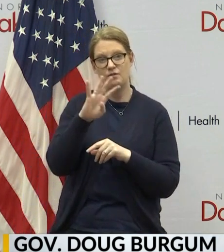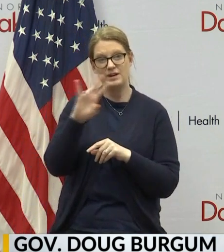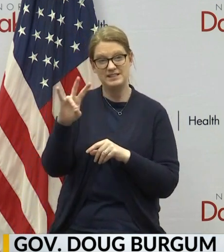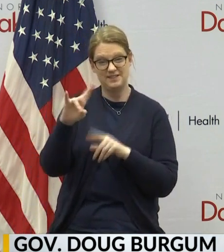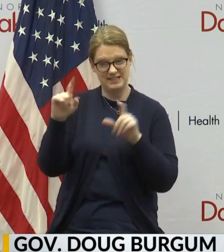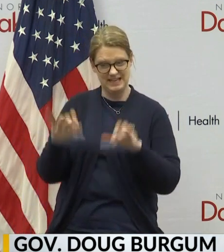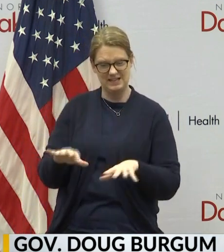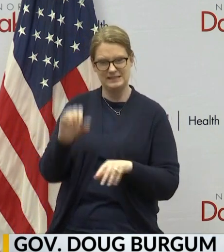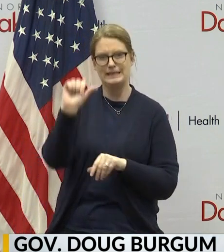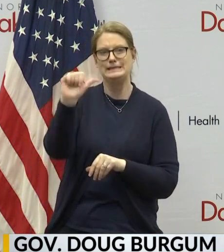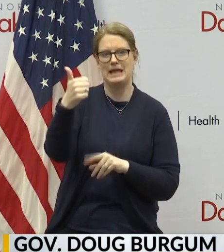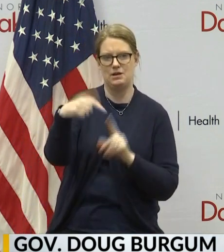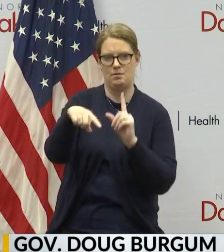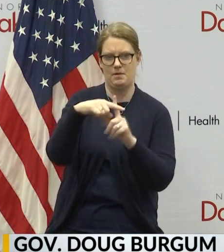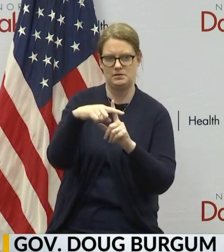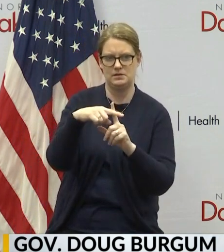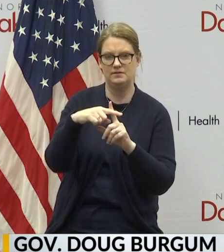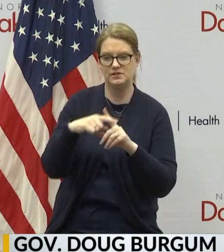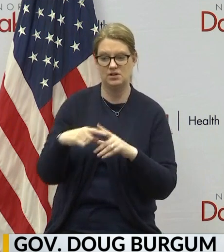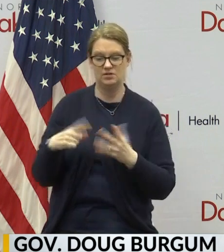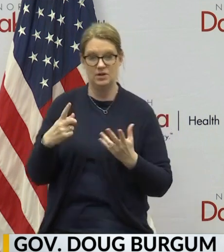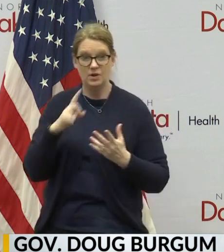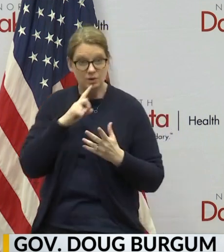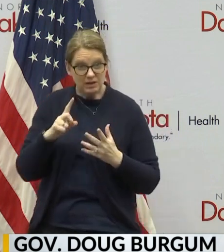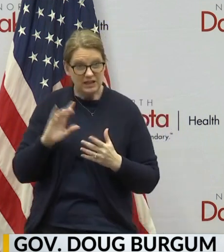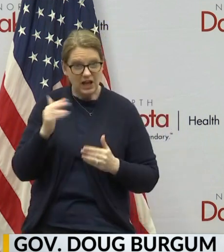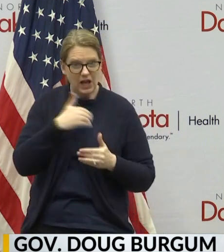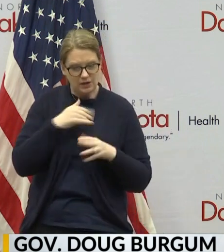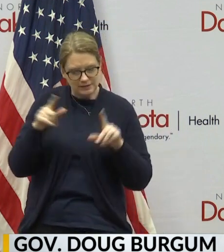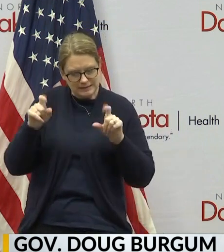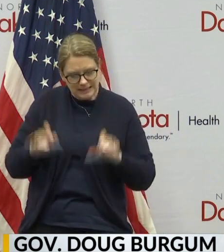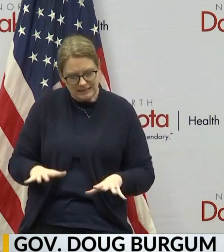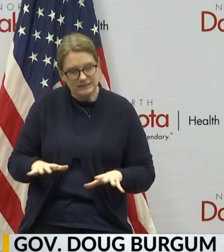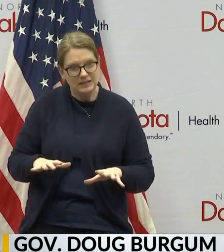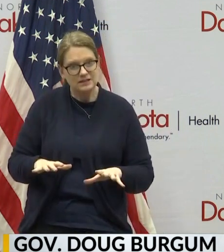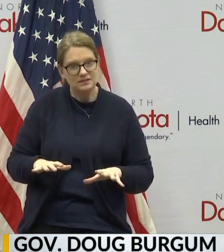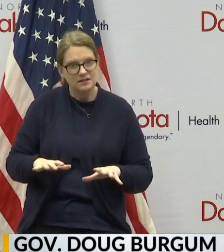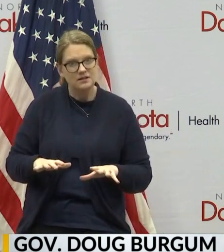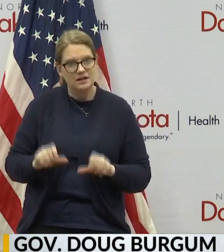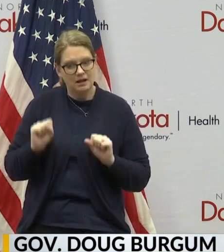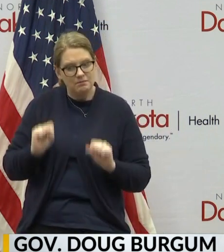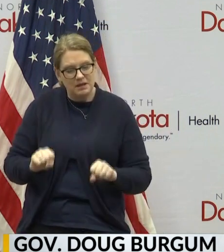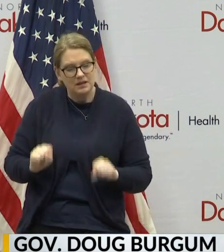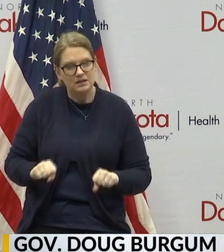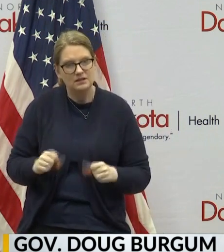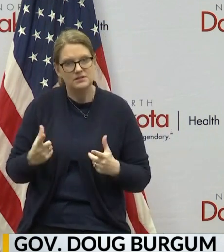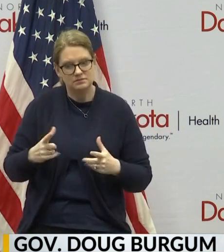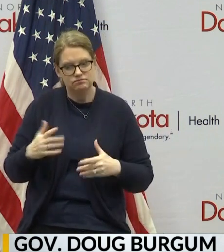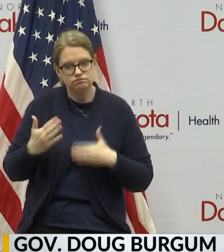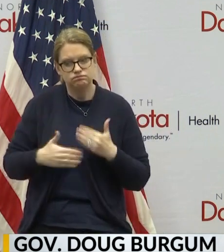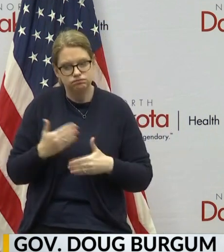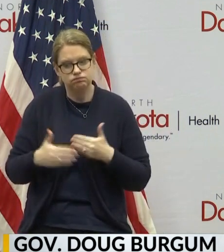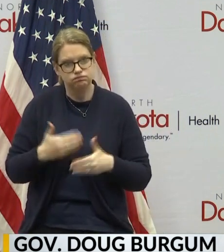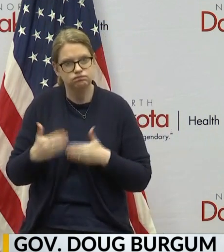IT'S ALSO GOOD NEWS THAT THE 10 POSITIVES CAME OUT OF A TEST COUNT OF 447 TESTS, SO WE ARE